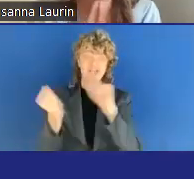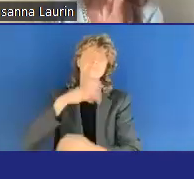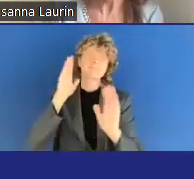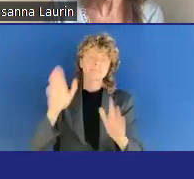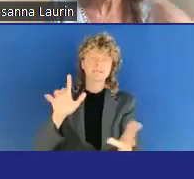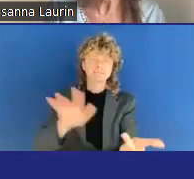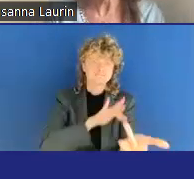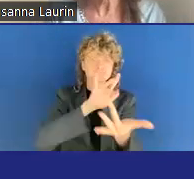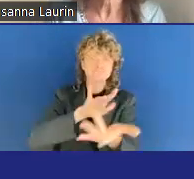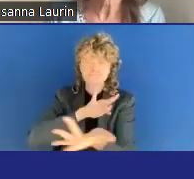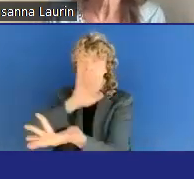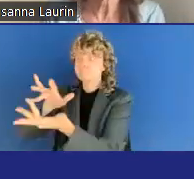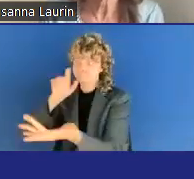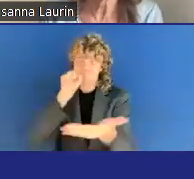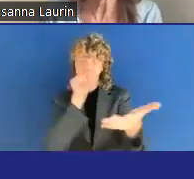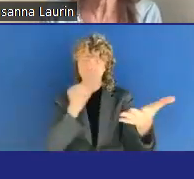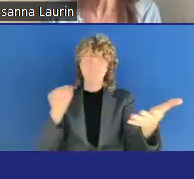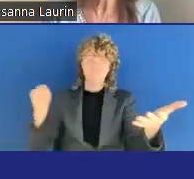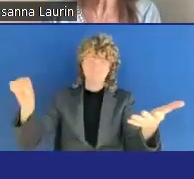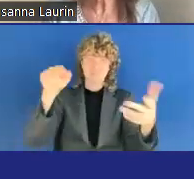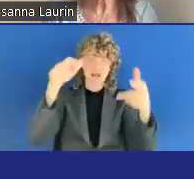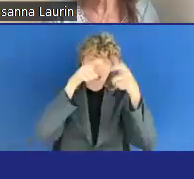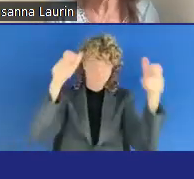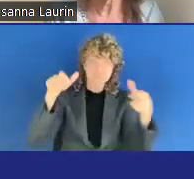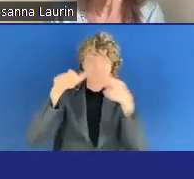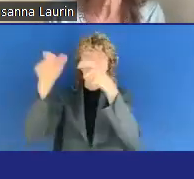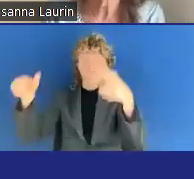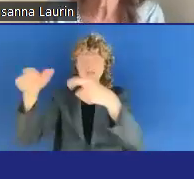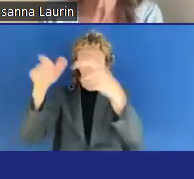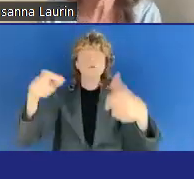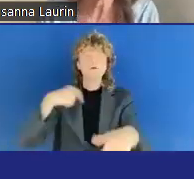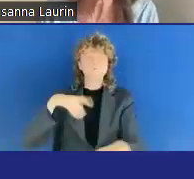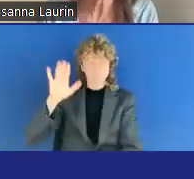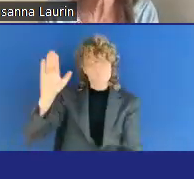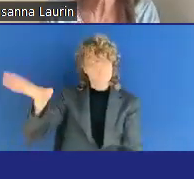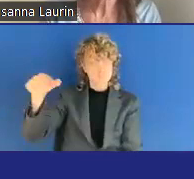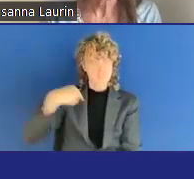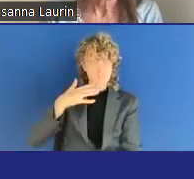So that's also something IAAP is trying to do, trying to push the market in the right direction.